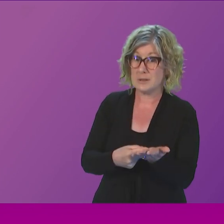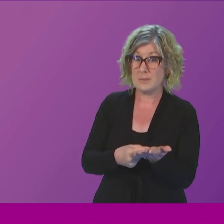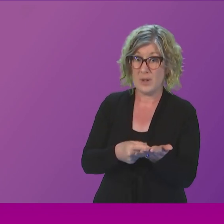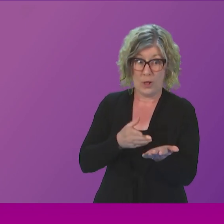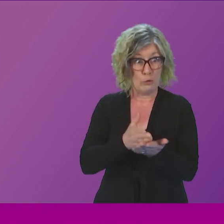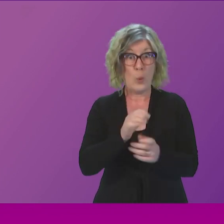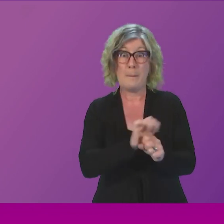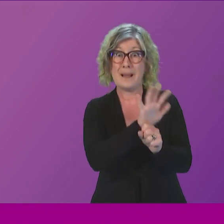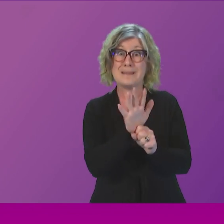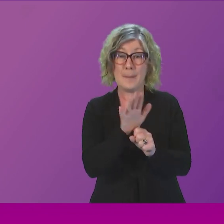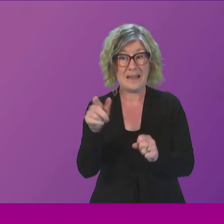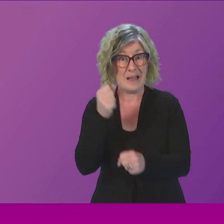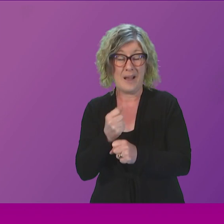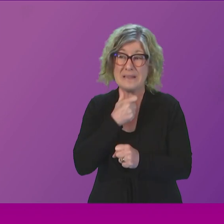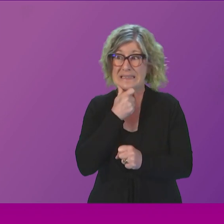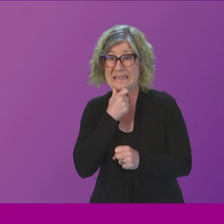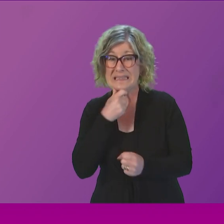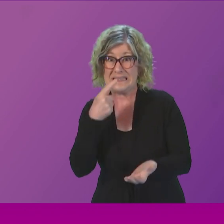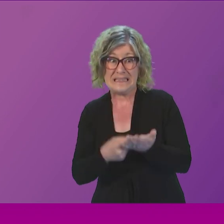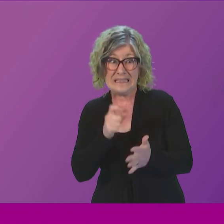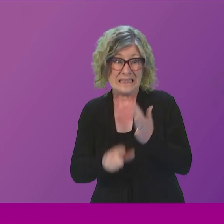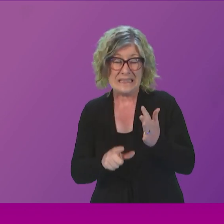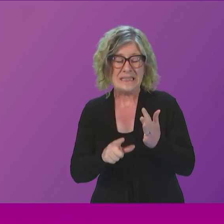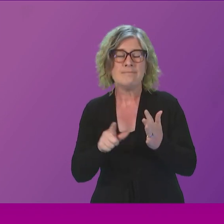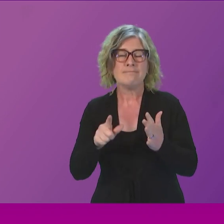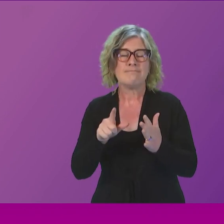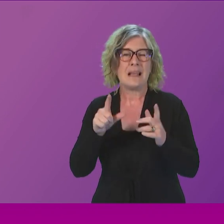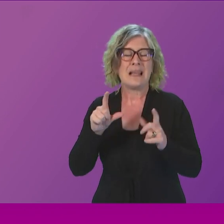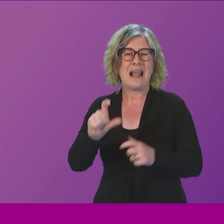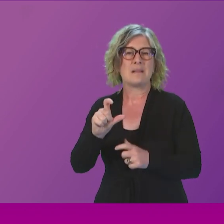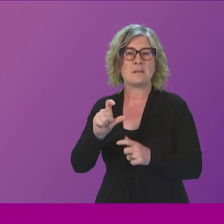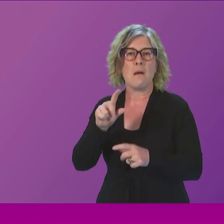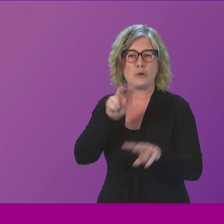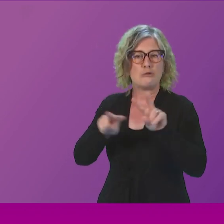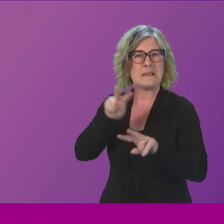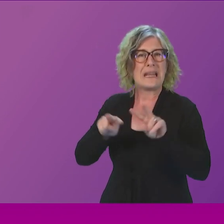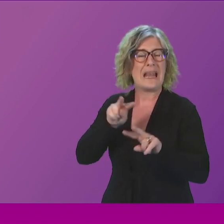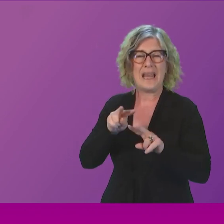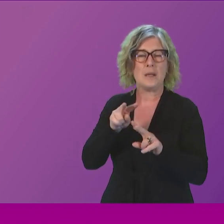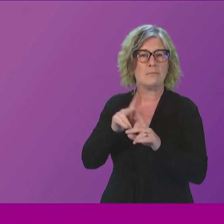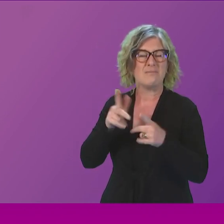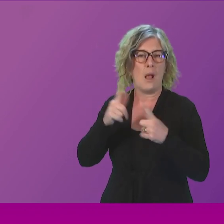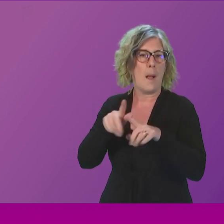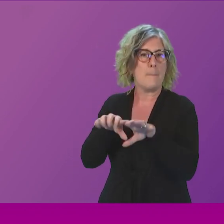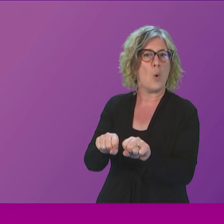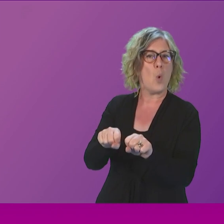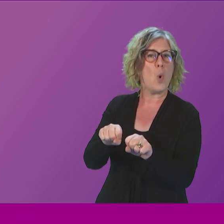of the pandemic was to pause cancer screening for a number of months. We are working through that backlog.